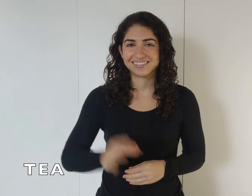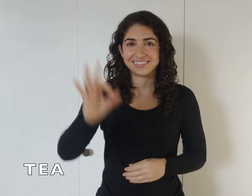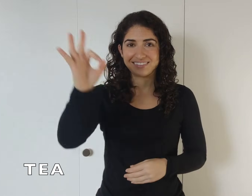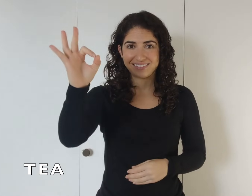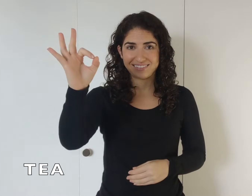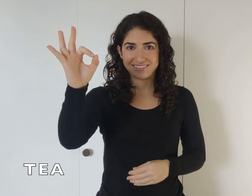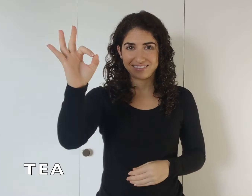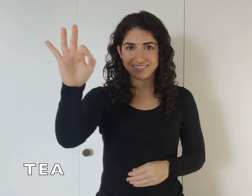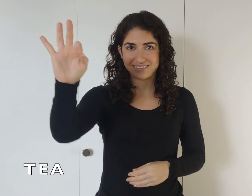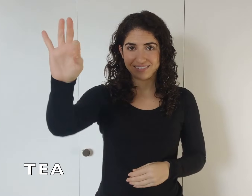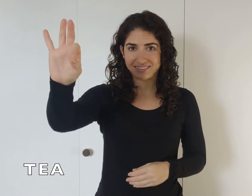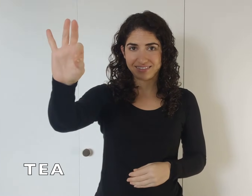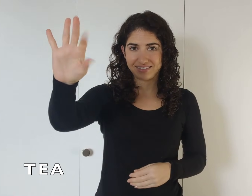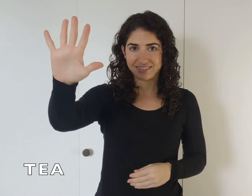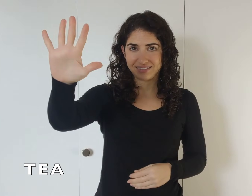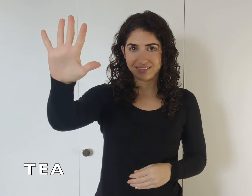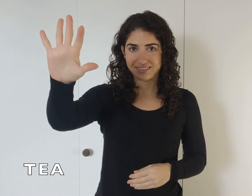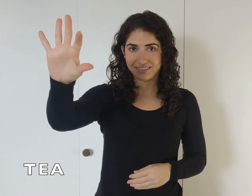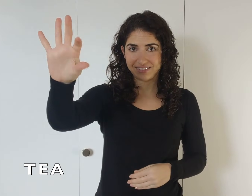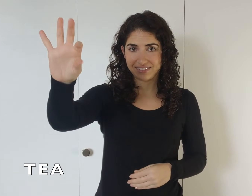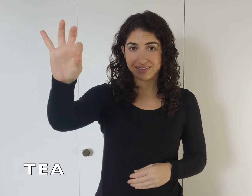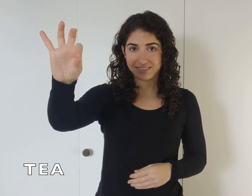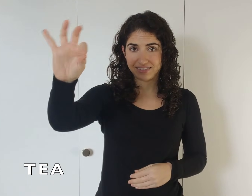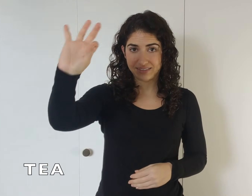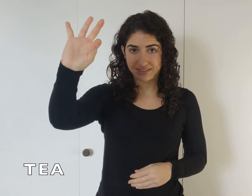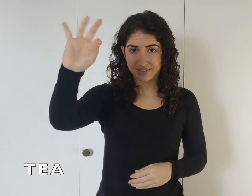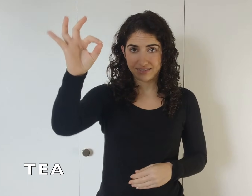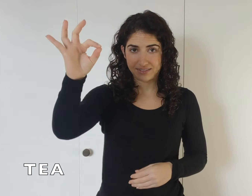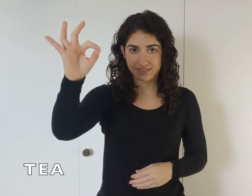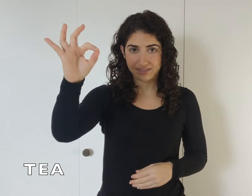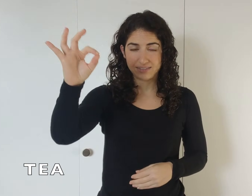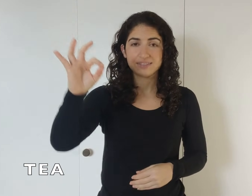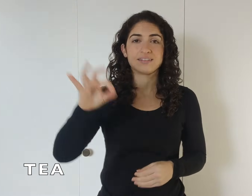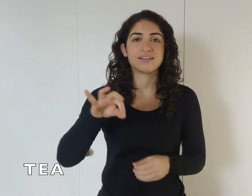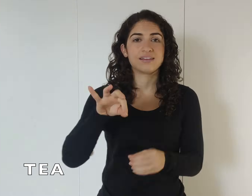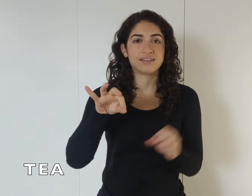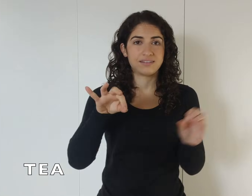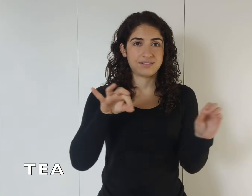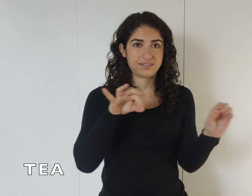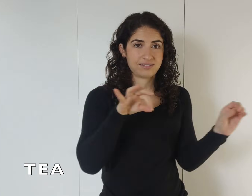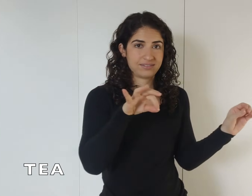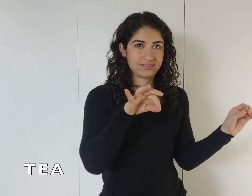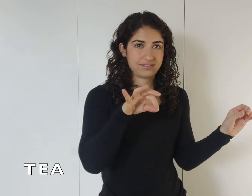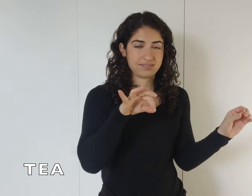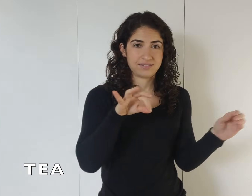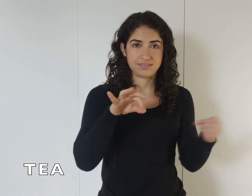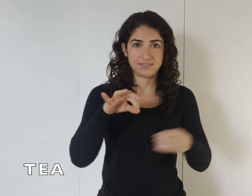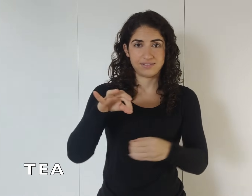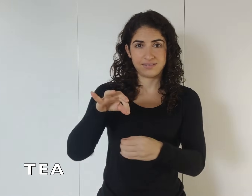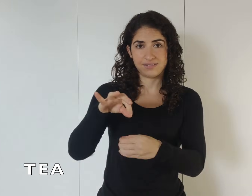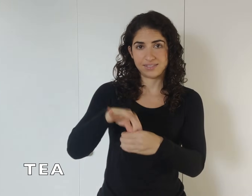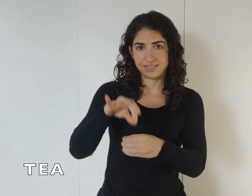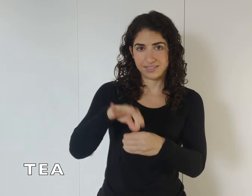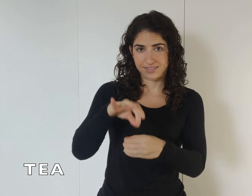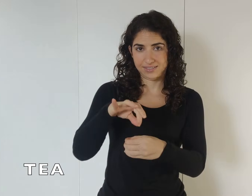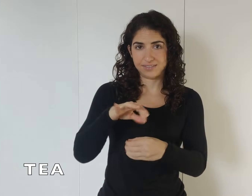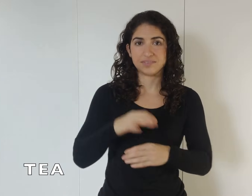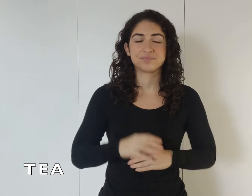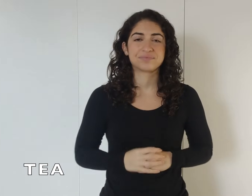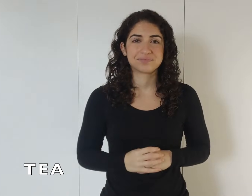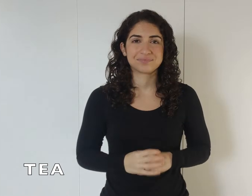The "F" handshape -- the index finger and thumb, move into the opposite "O". TEA.